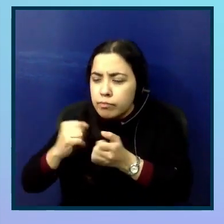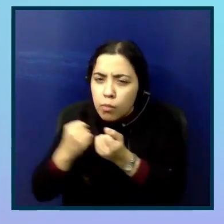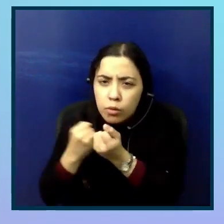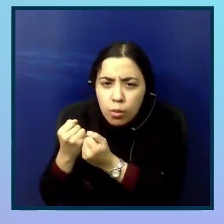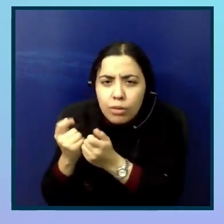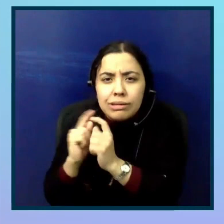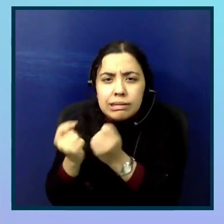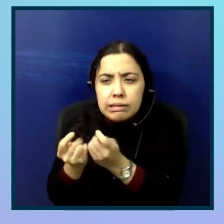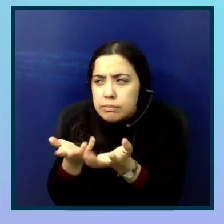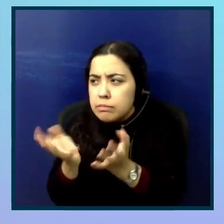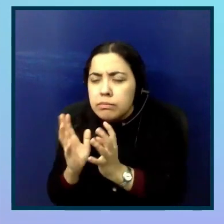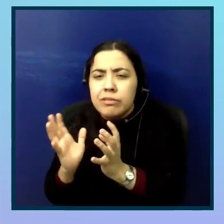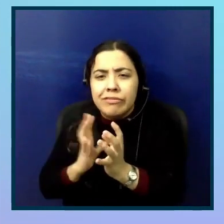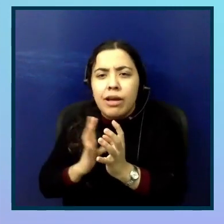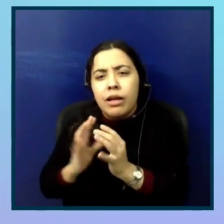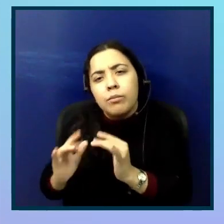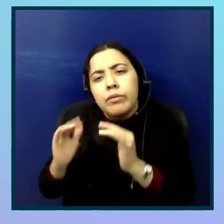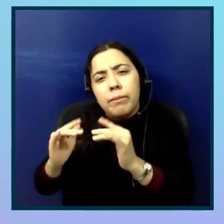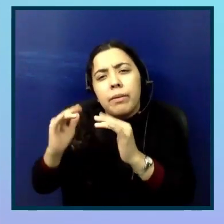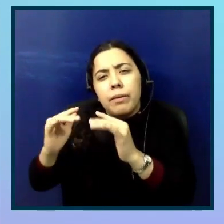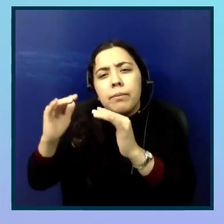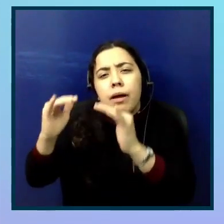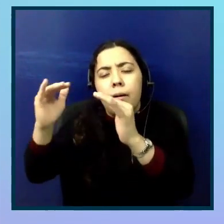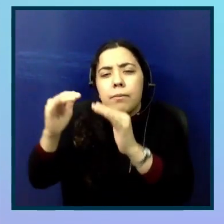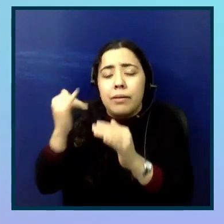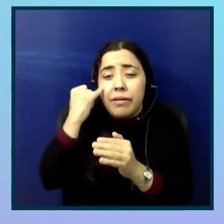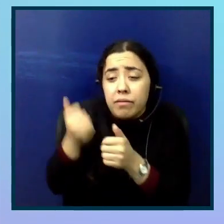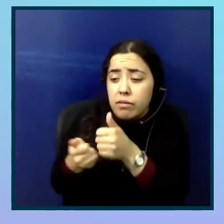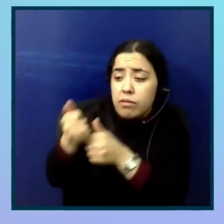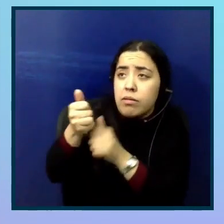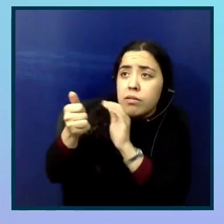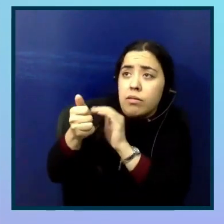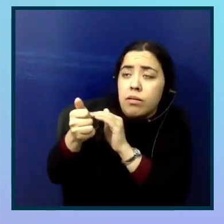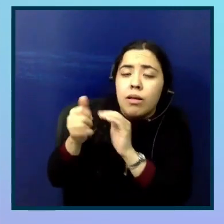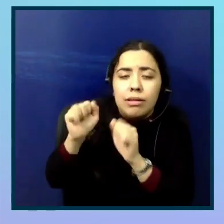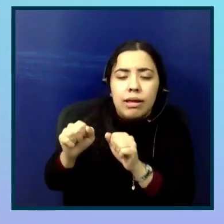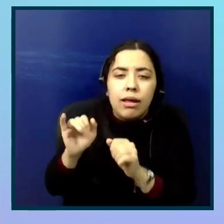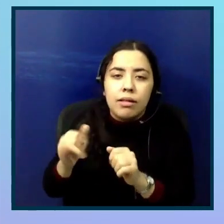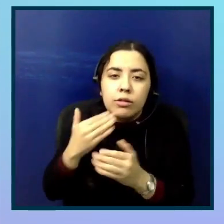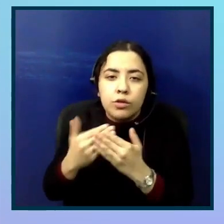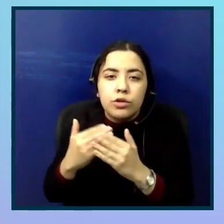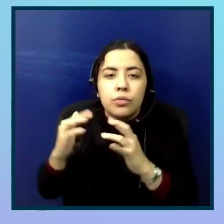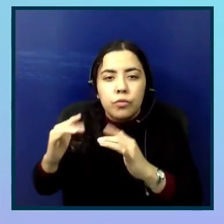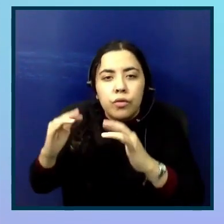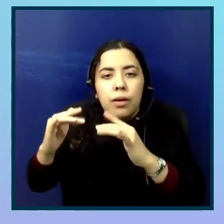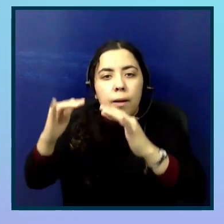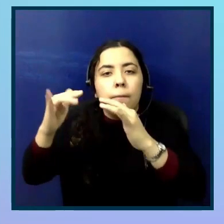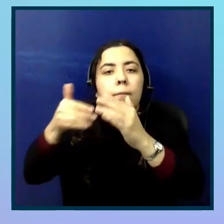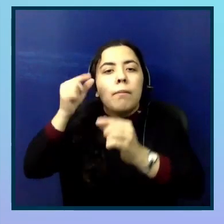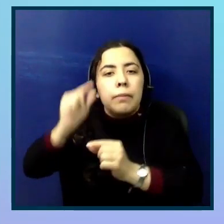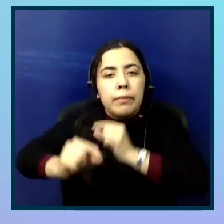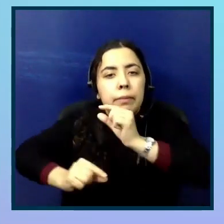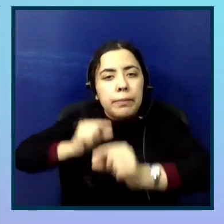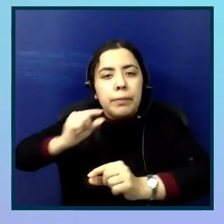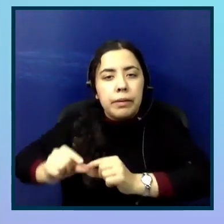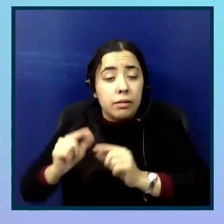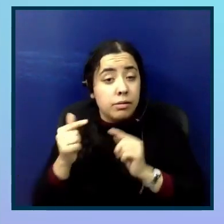This is always a pretty powerful, I think tool you can use. I'll let Christina speak two things too.